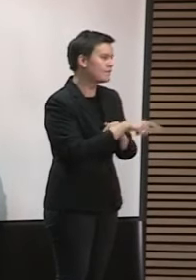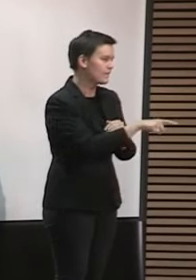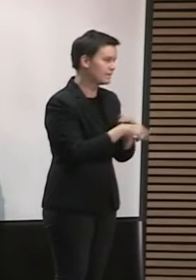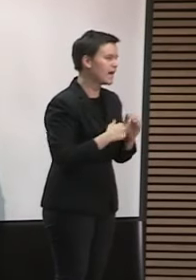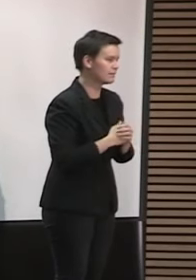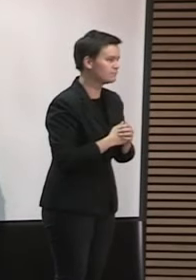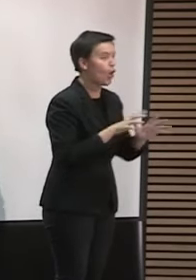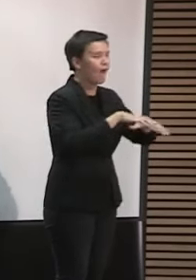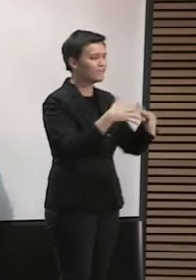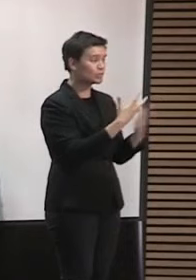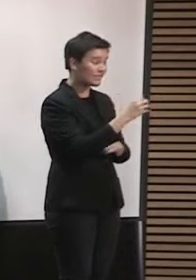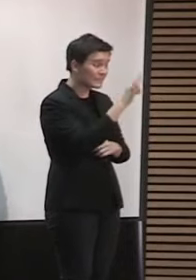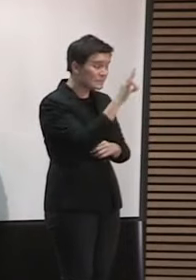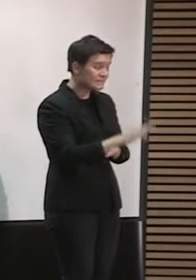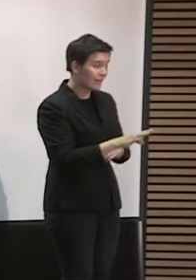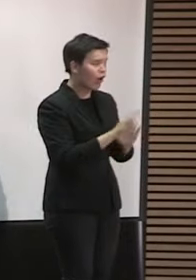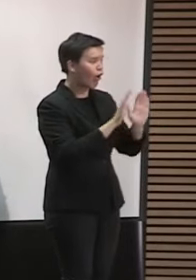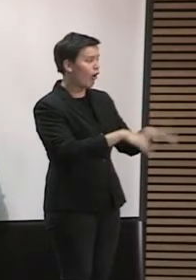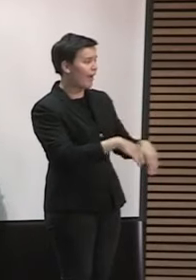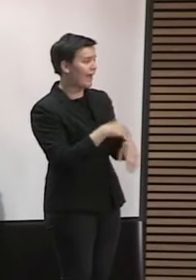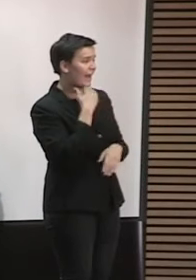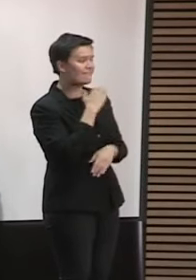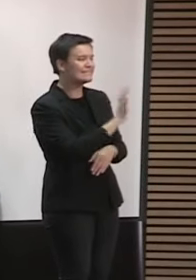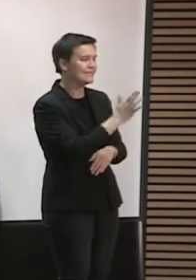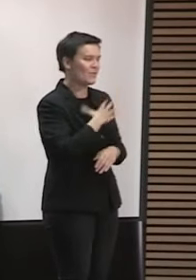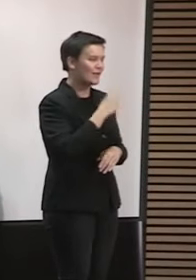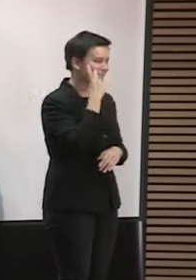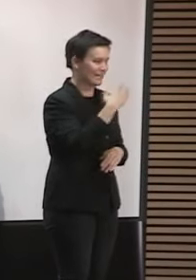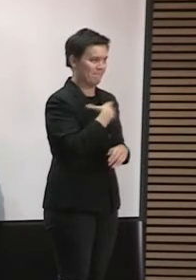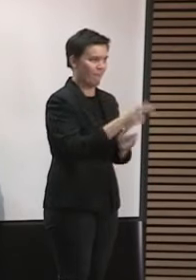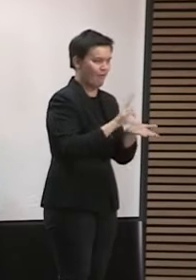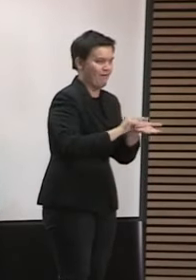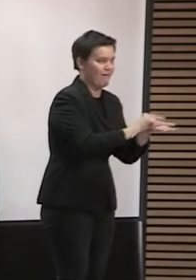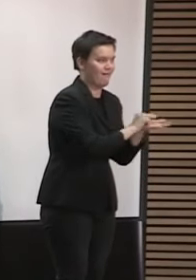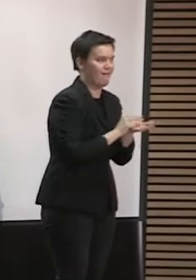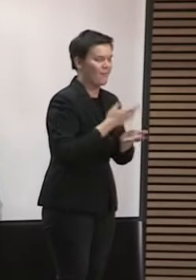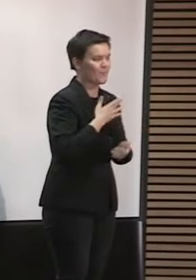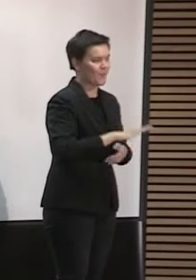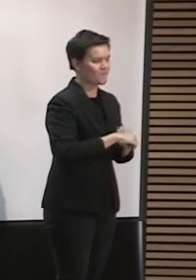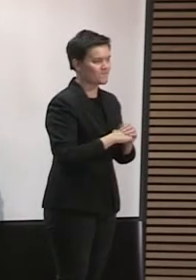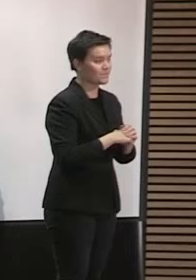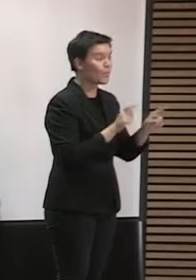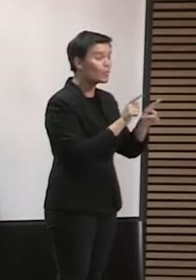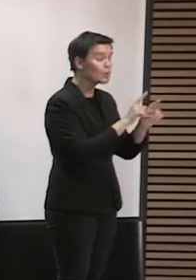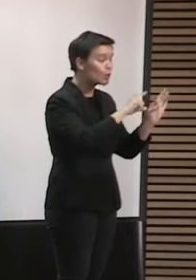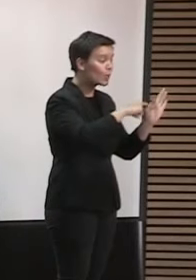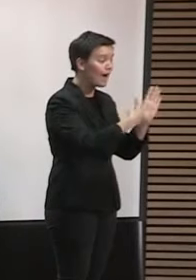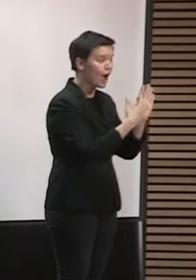to Level 2 and the whole country to Level 1? Is that the thinking at the moment? We've not made those decisions yet.